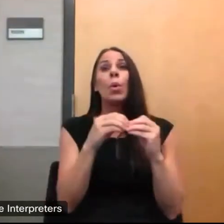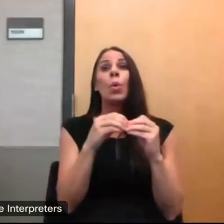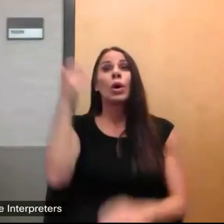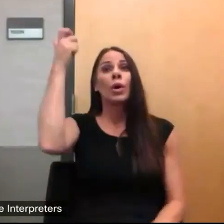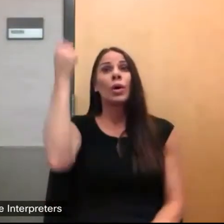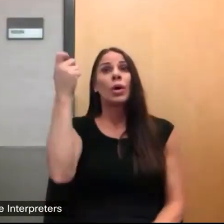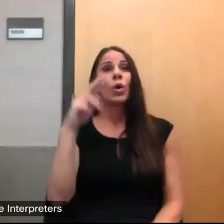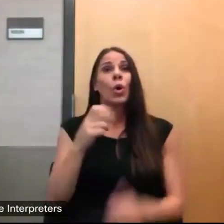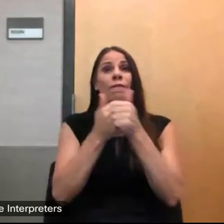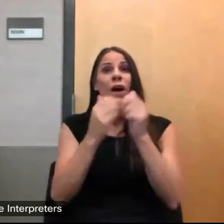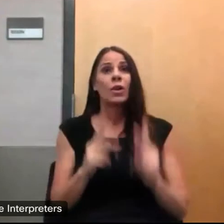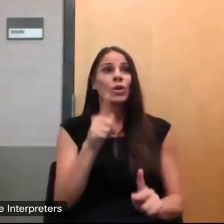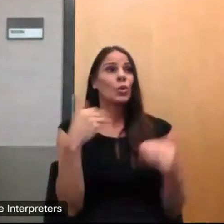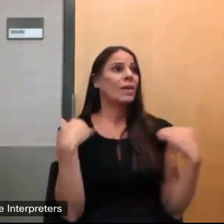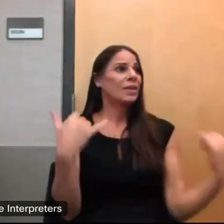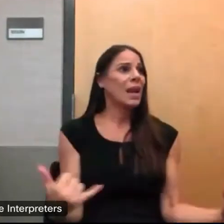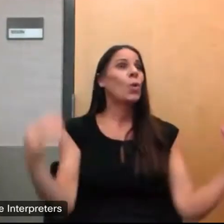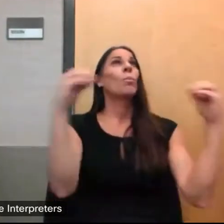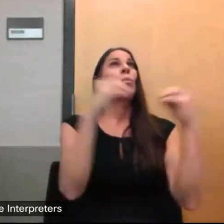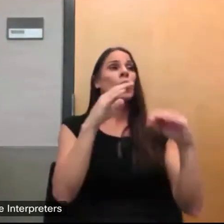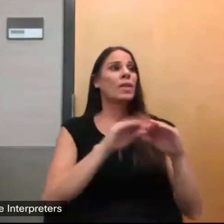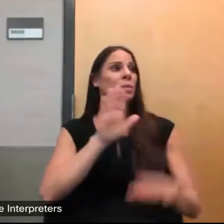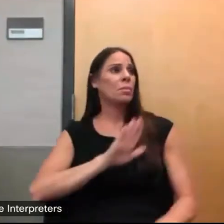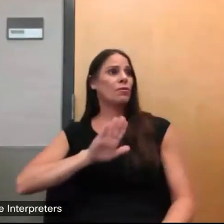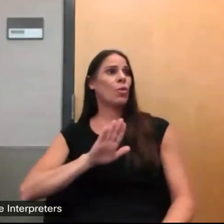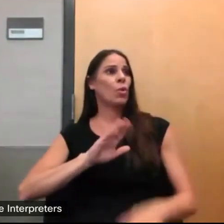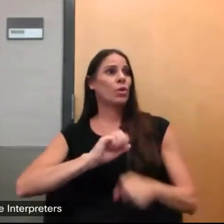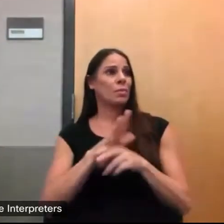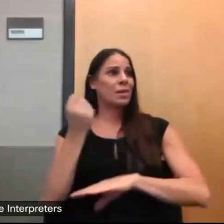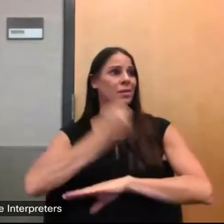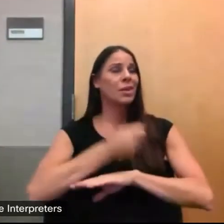than you did before the pandemic. You would have paid millions of dollars to get those